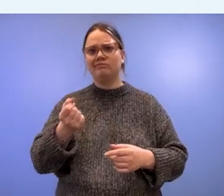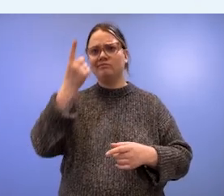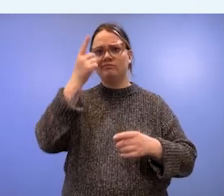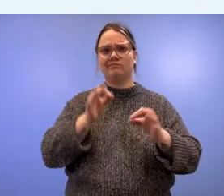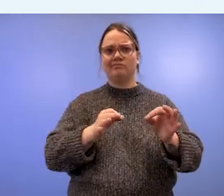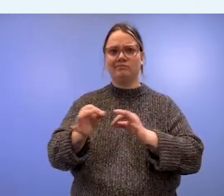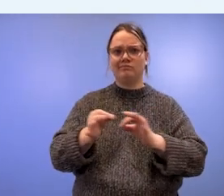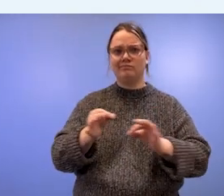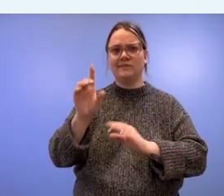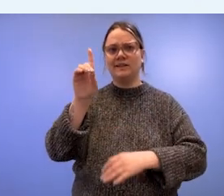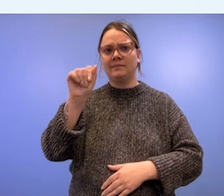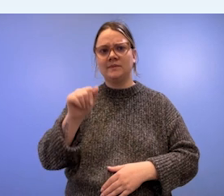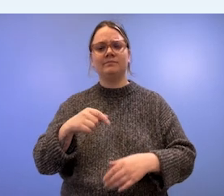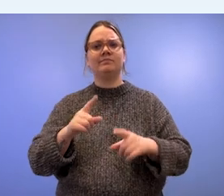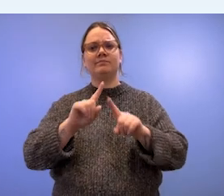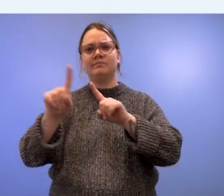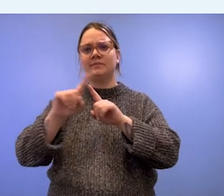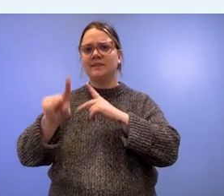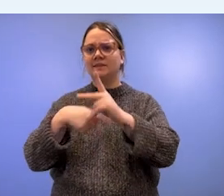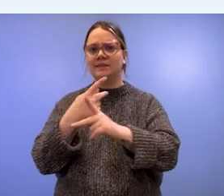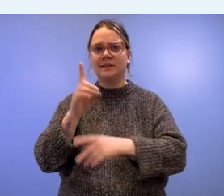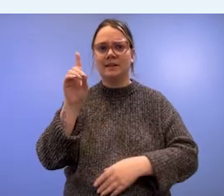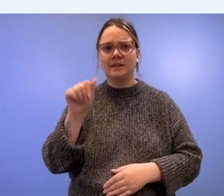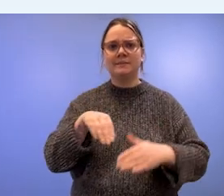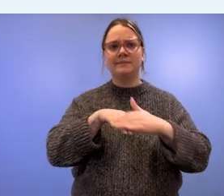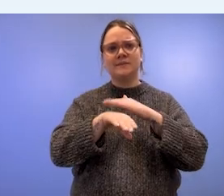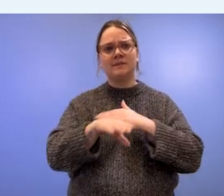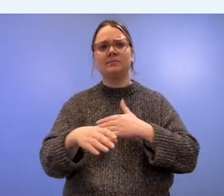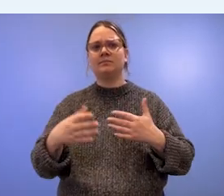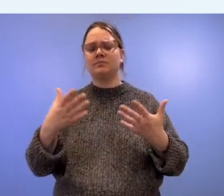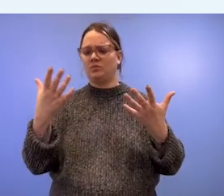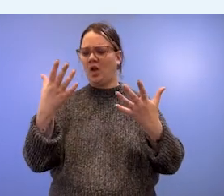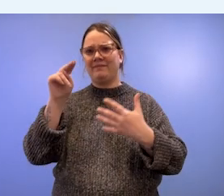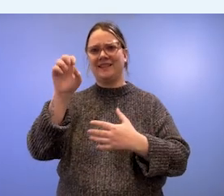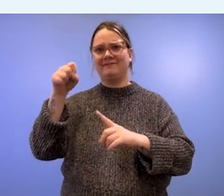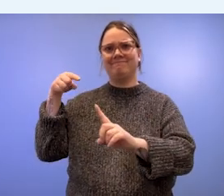Types of disabilities, accessibility, and the prevalence of disability in Nova Scotia.